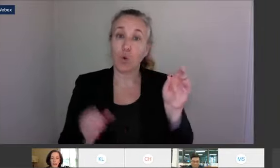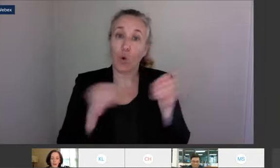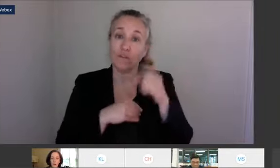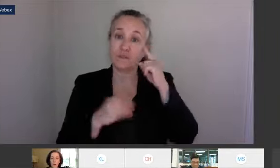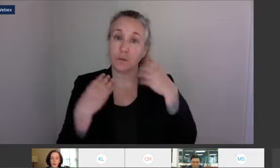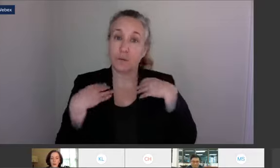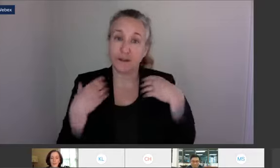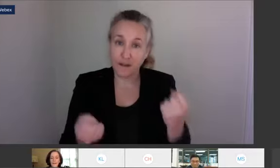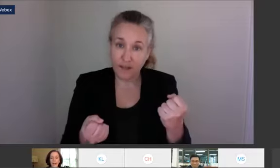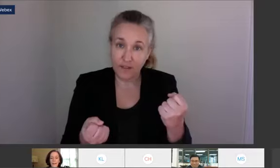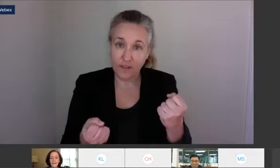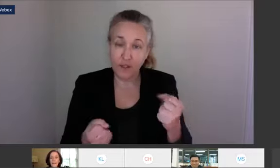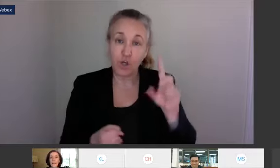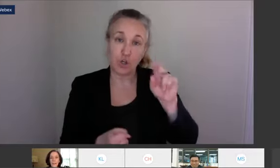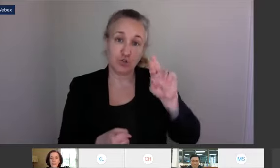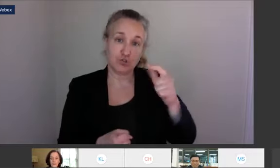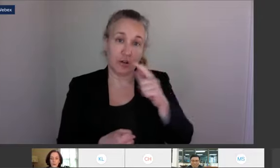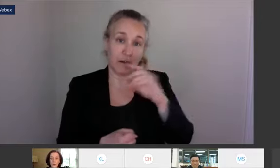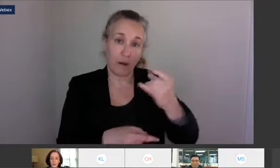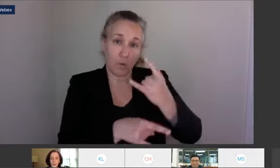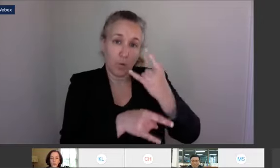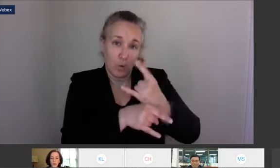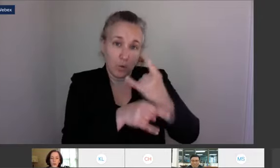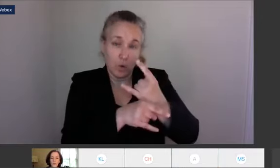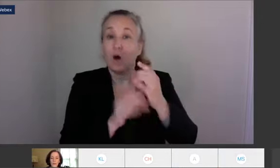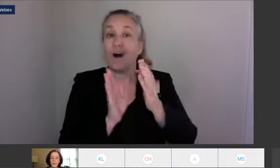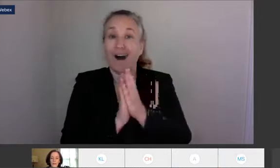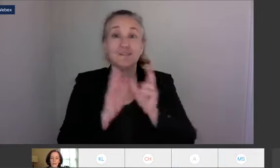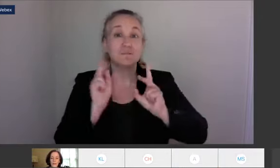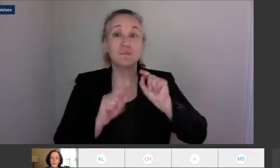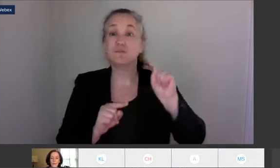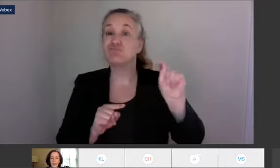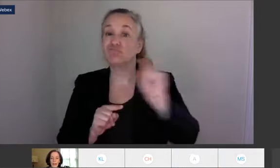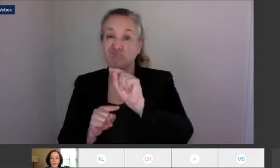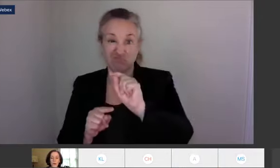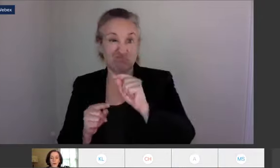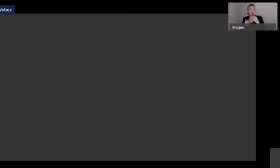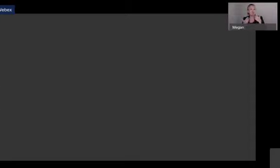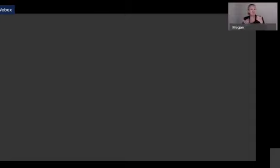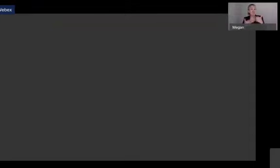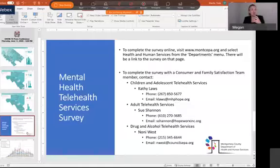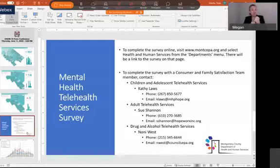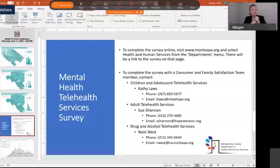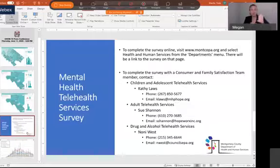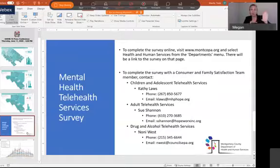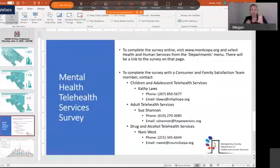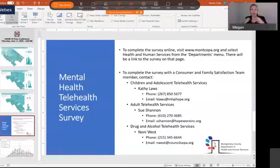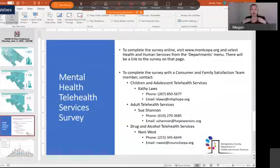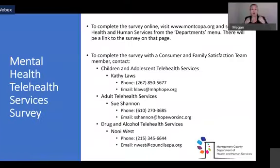and alcohol is asking individuals who have received behavioral health services